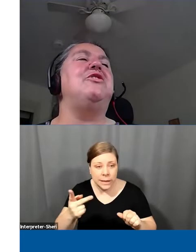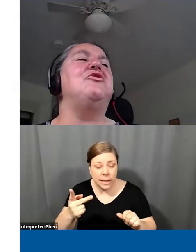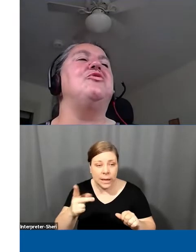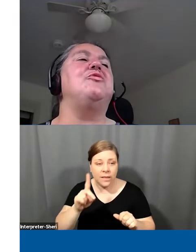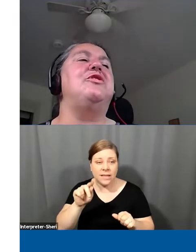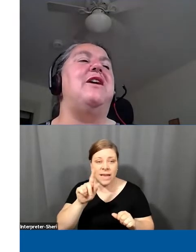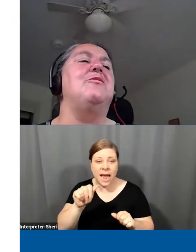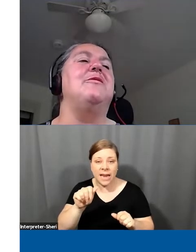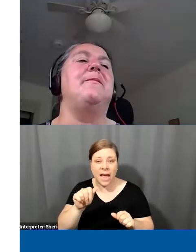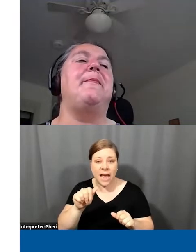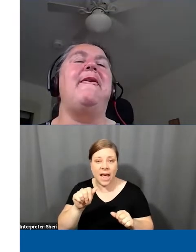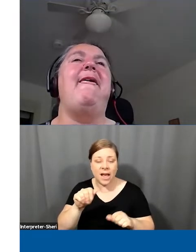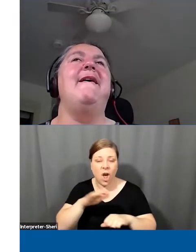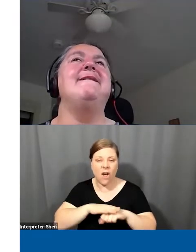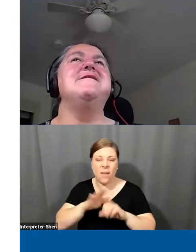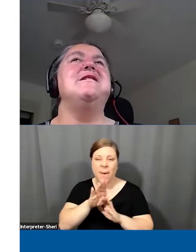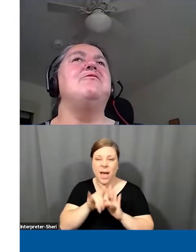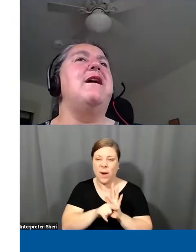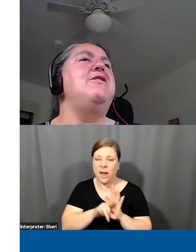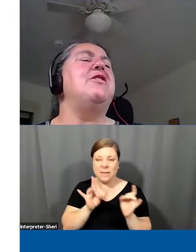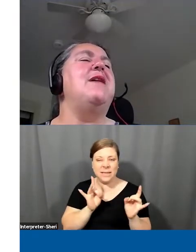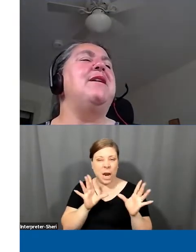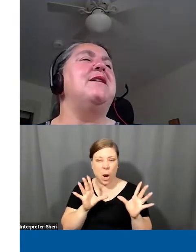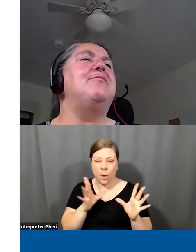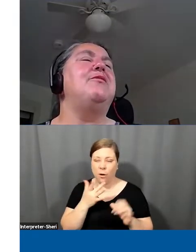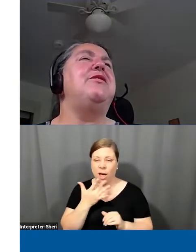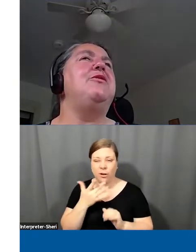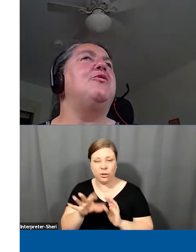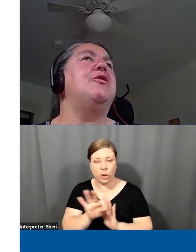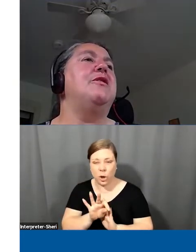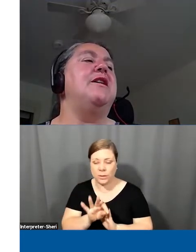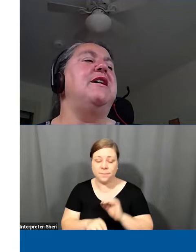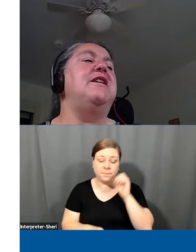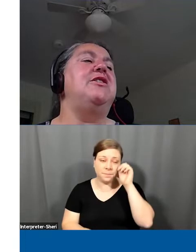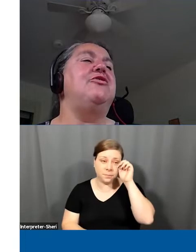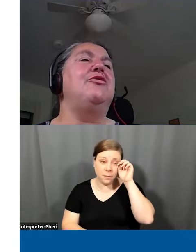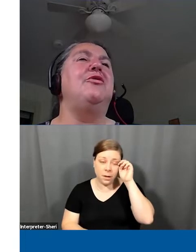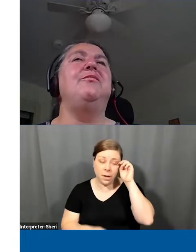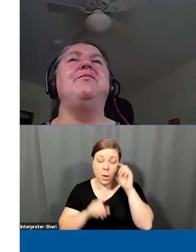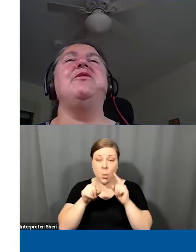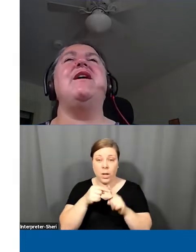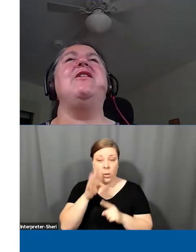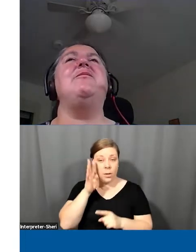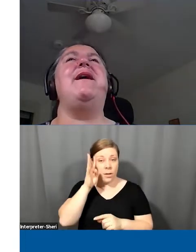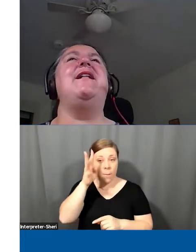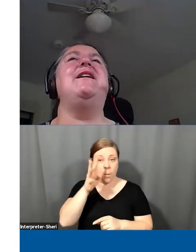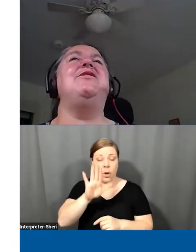they chose were terrible. When you're coming up with your initial color palette,